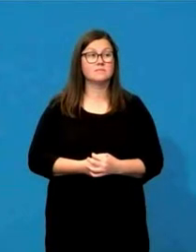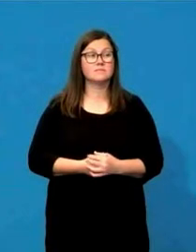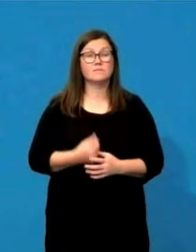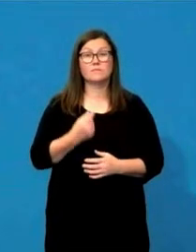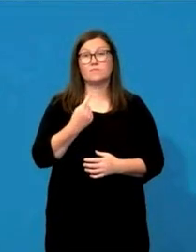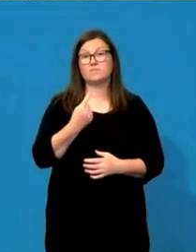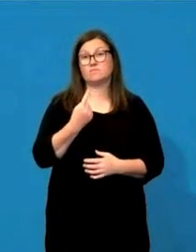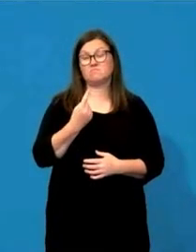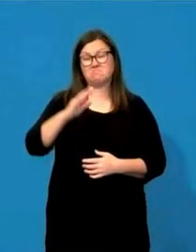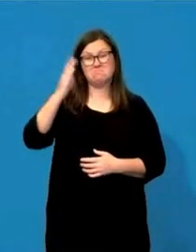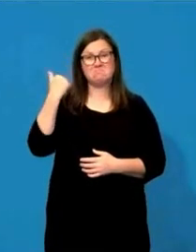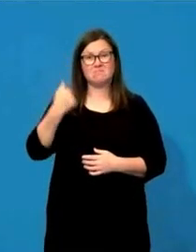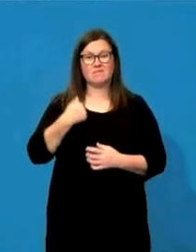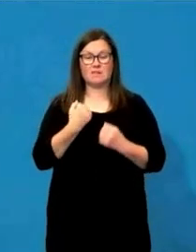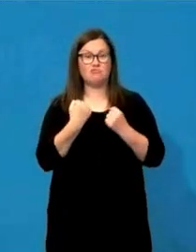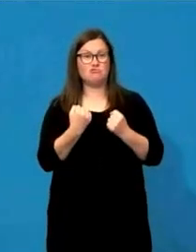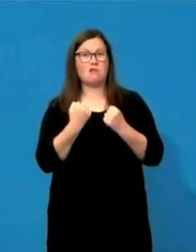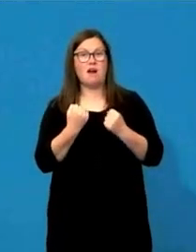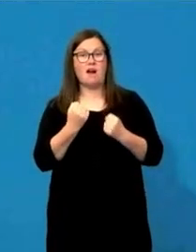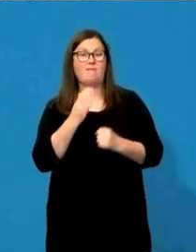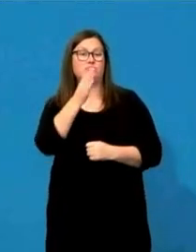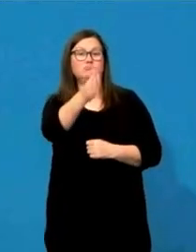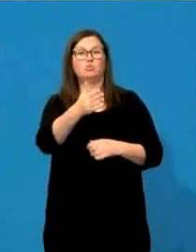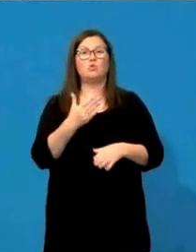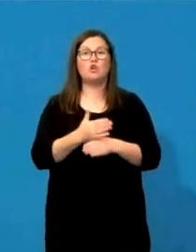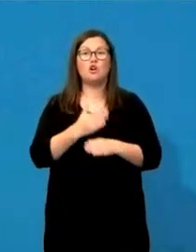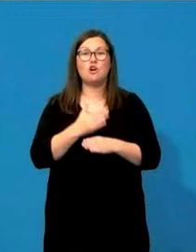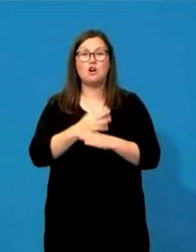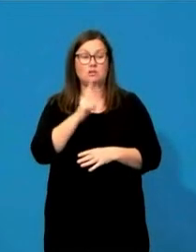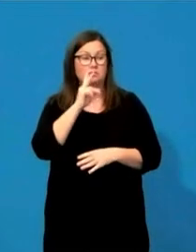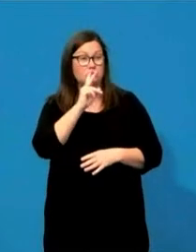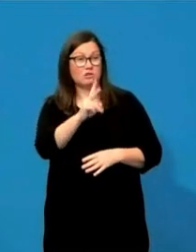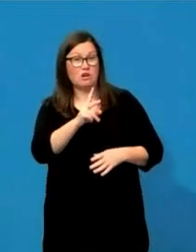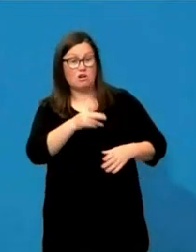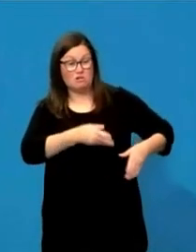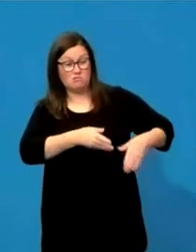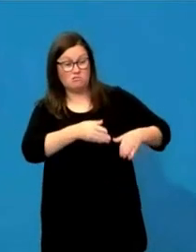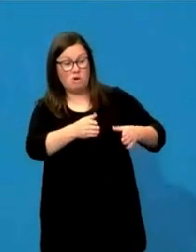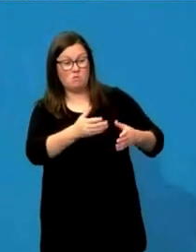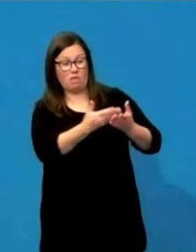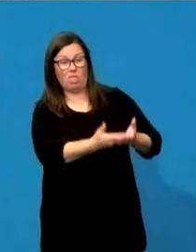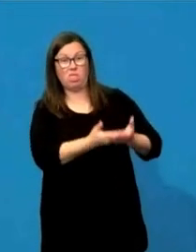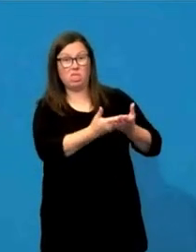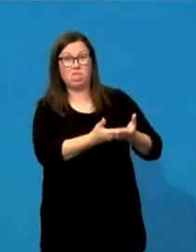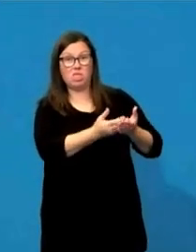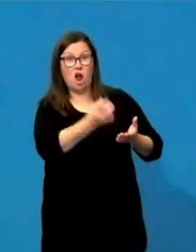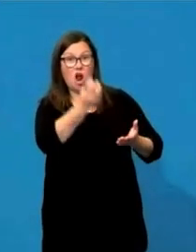seen an old wheelchair on the side of the road, and - and I drove past it and then the